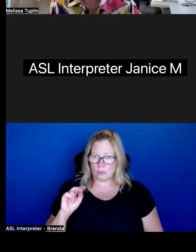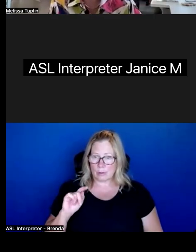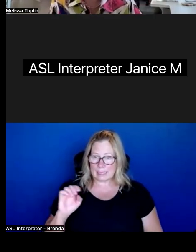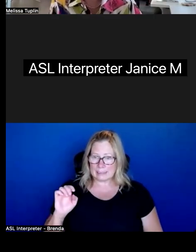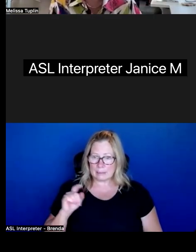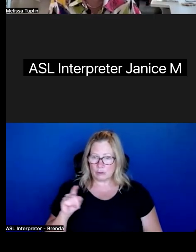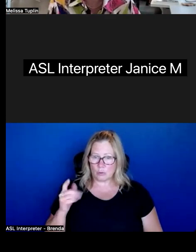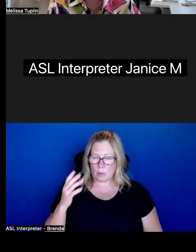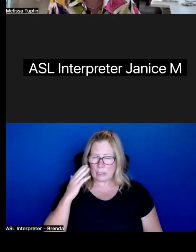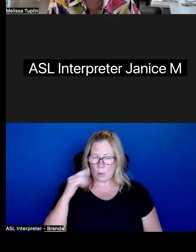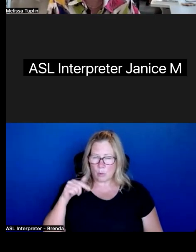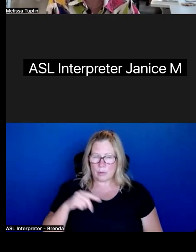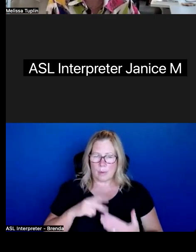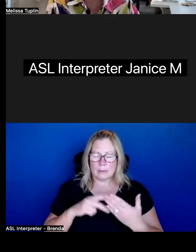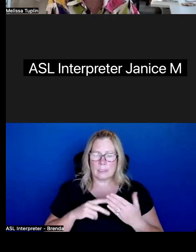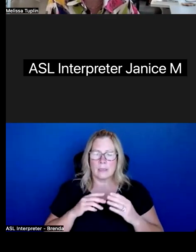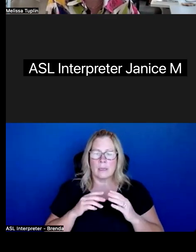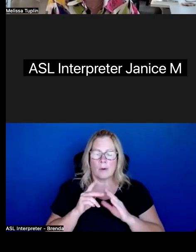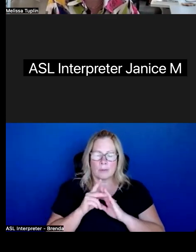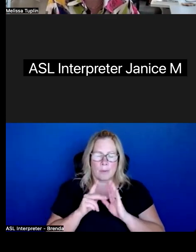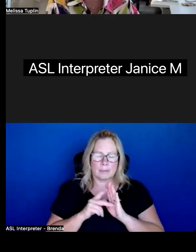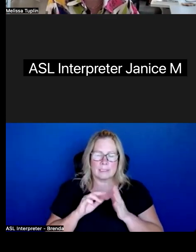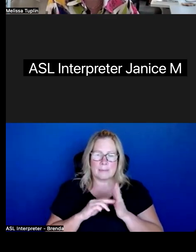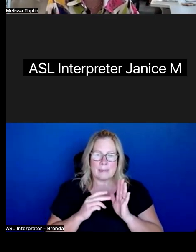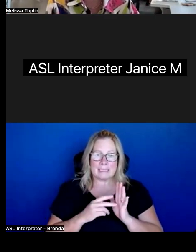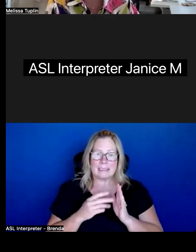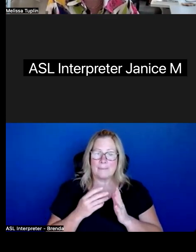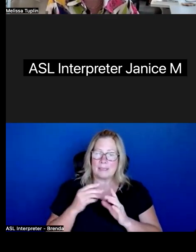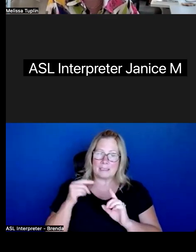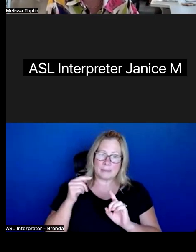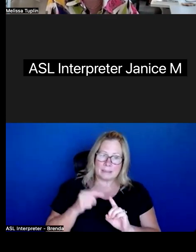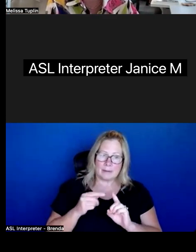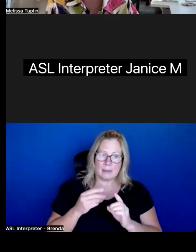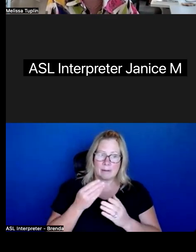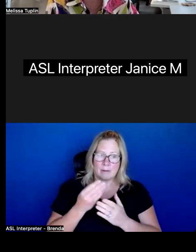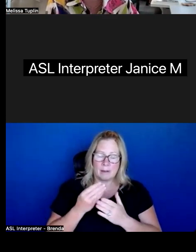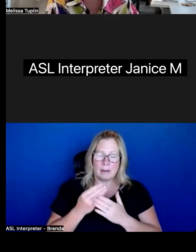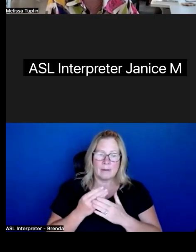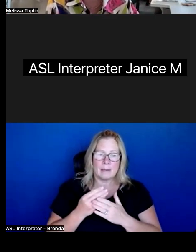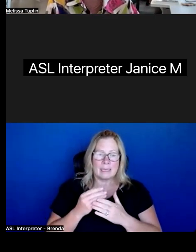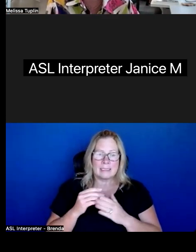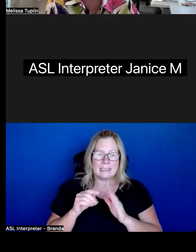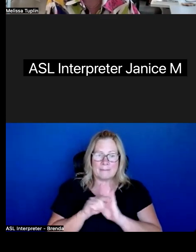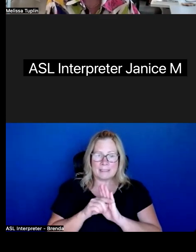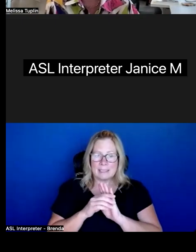that we have removed the specific financial deficit and liability ratio thresholds that